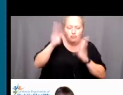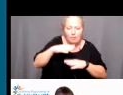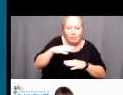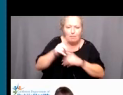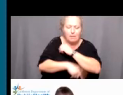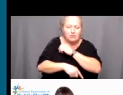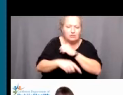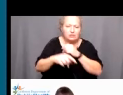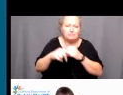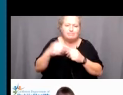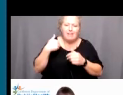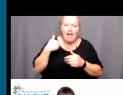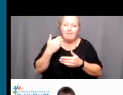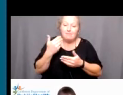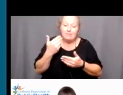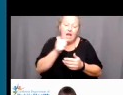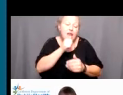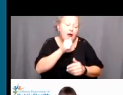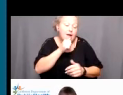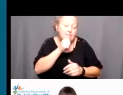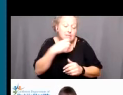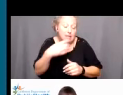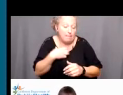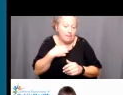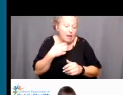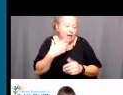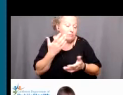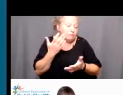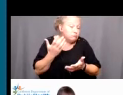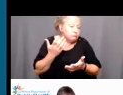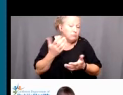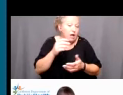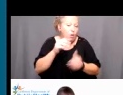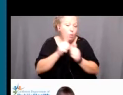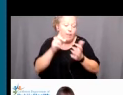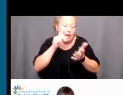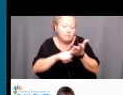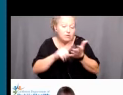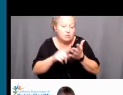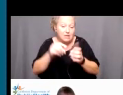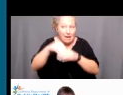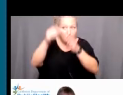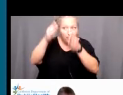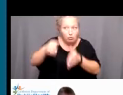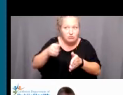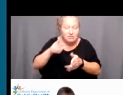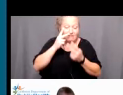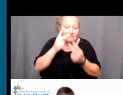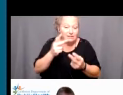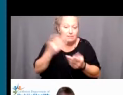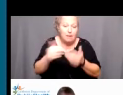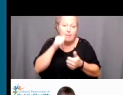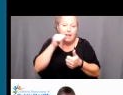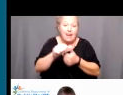about anonymous complaints, perhaps not being investigated with an in-person visit but rather a letter to the employer.